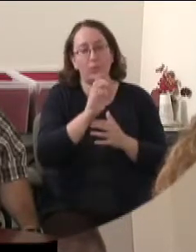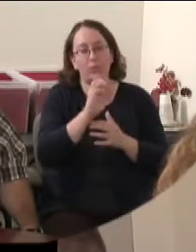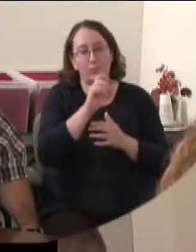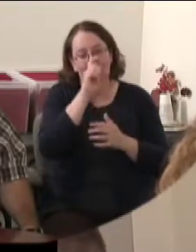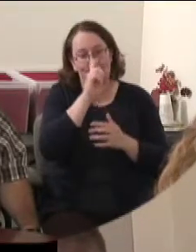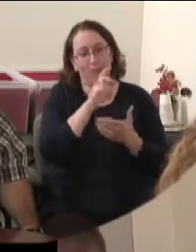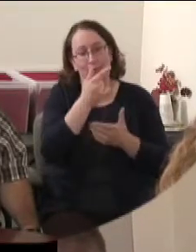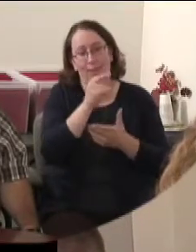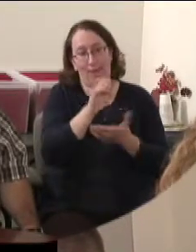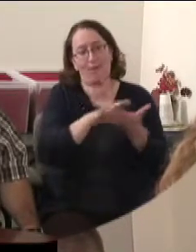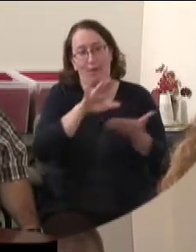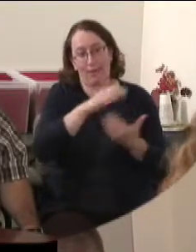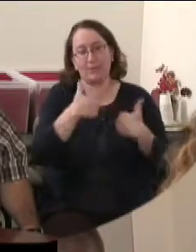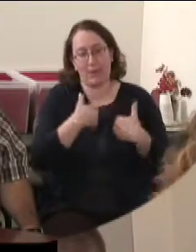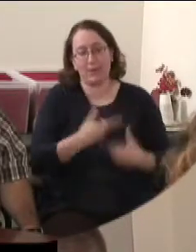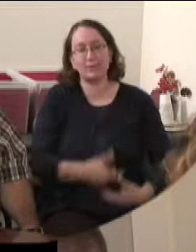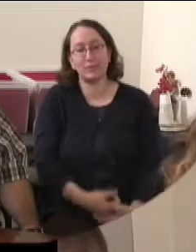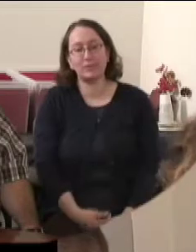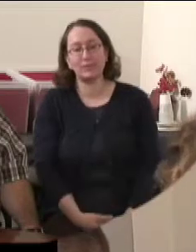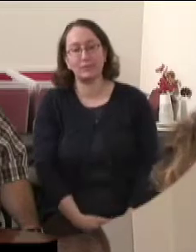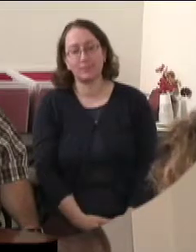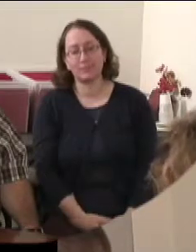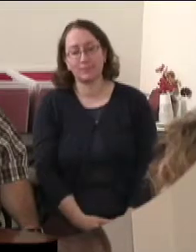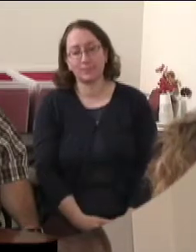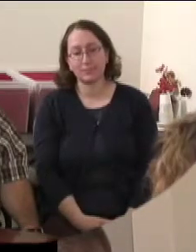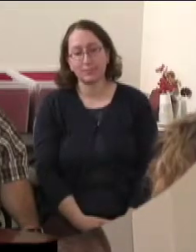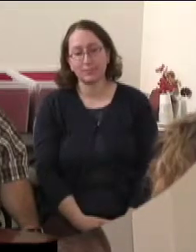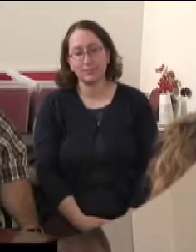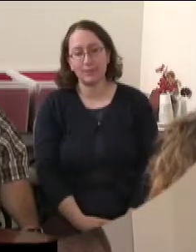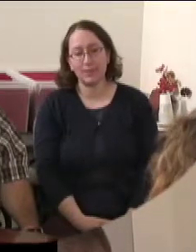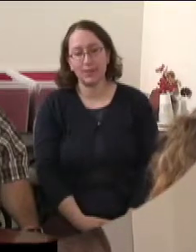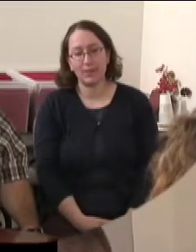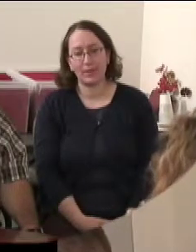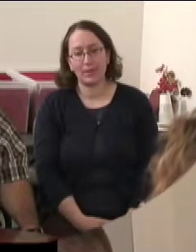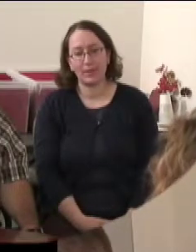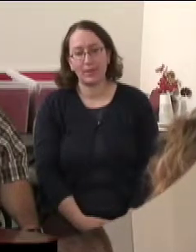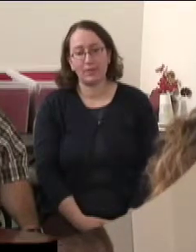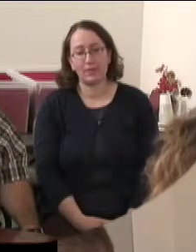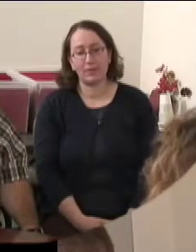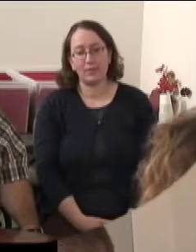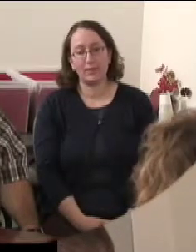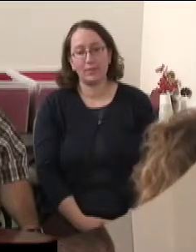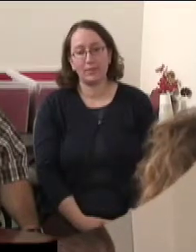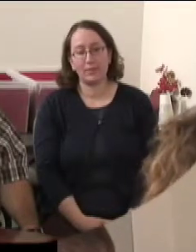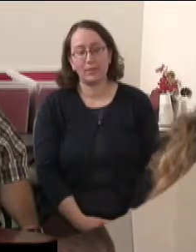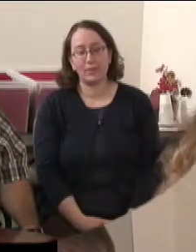Kelly: Okay. So is she getting that one-on-one attention in the classroom,